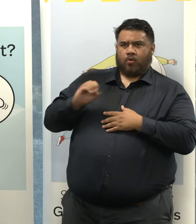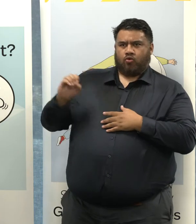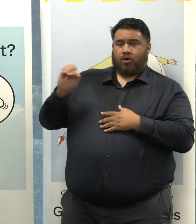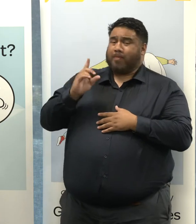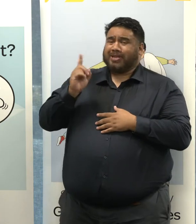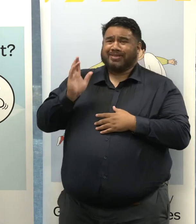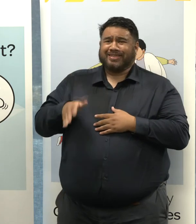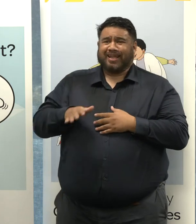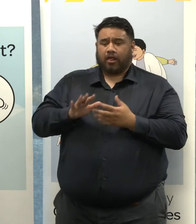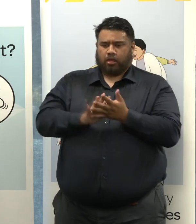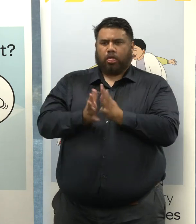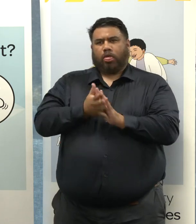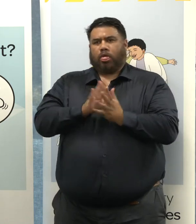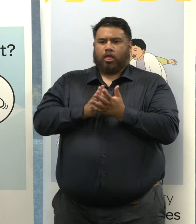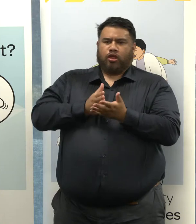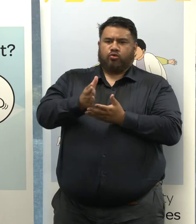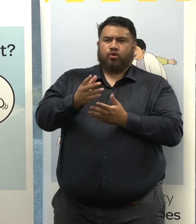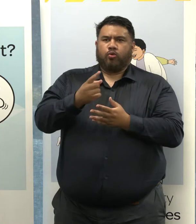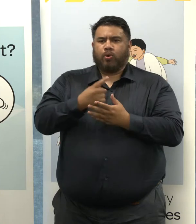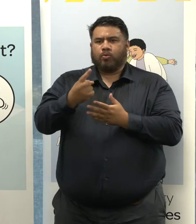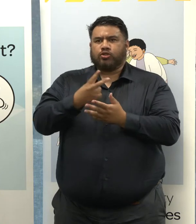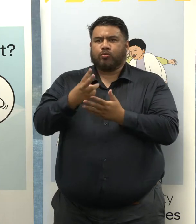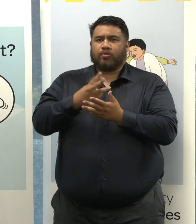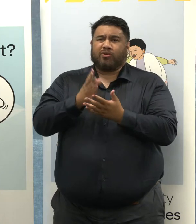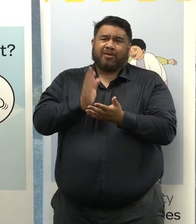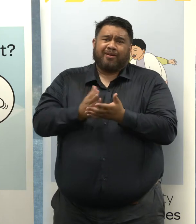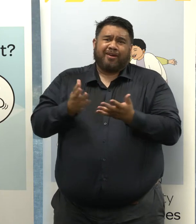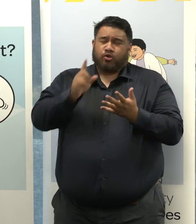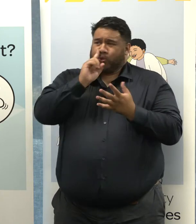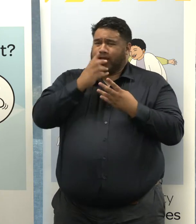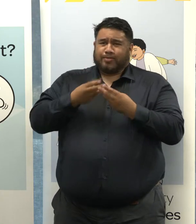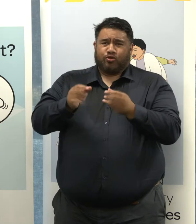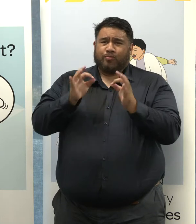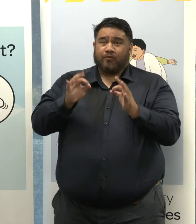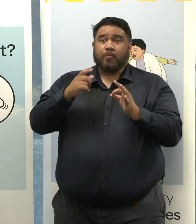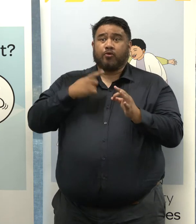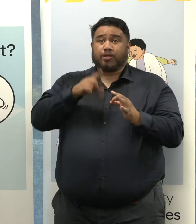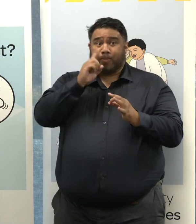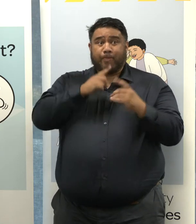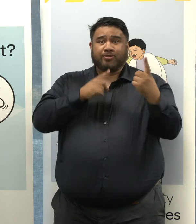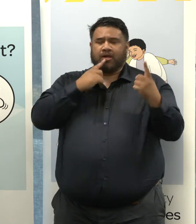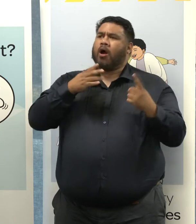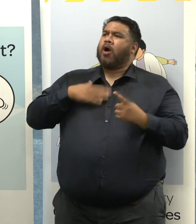have done the best we could do when the outbreak occurred, it is still going to be a little